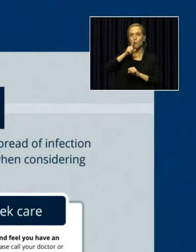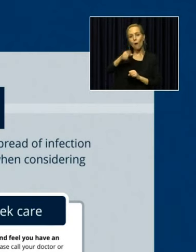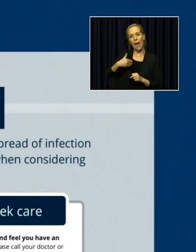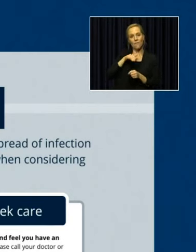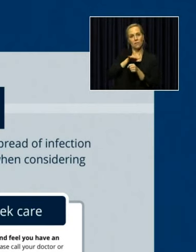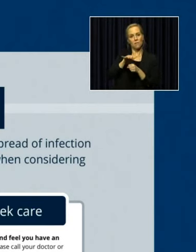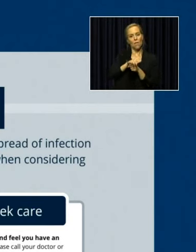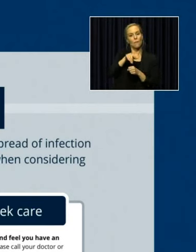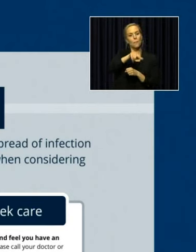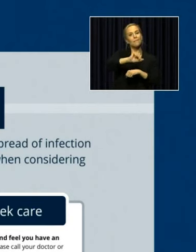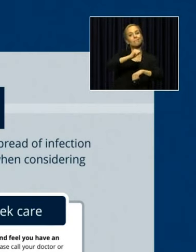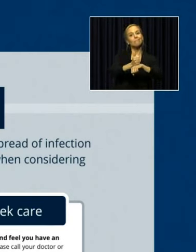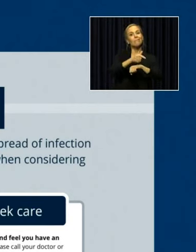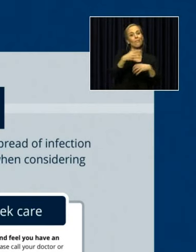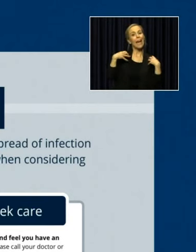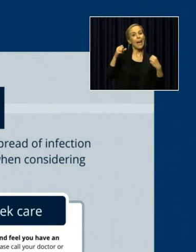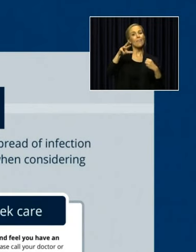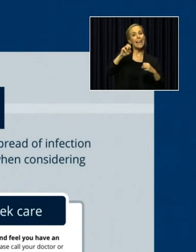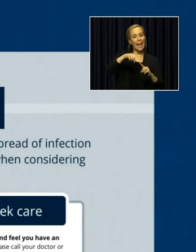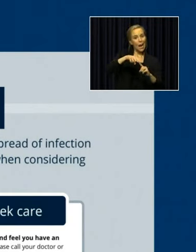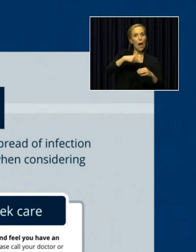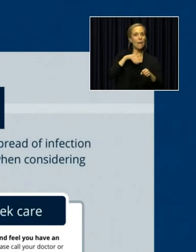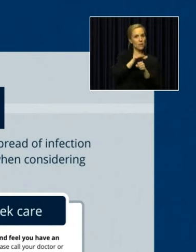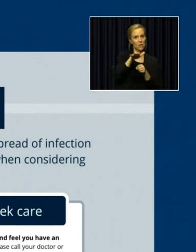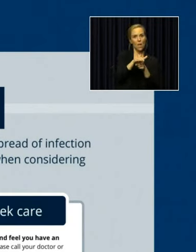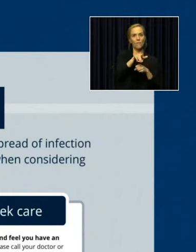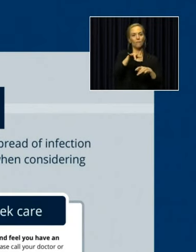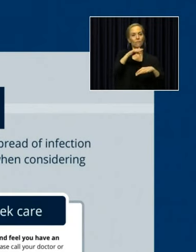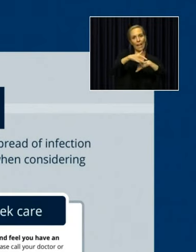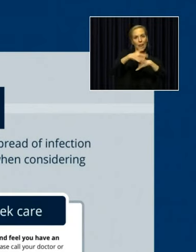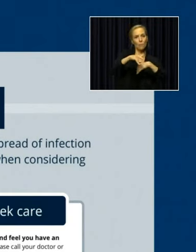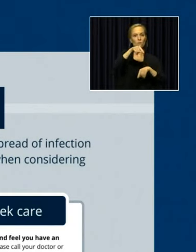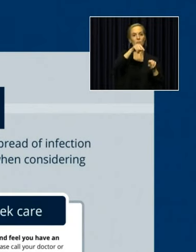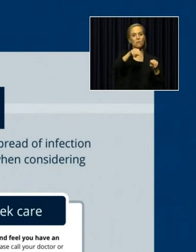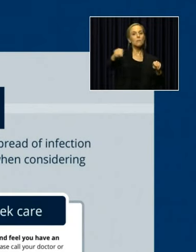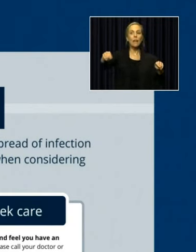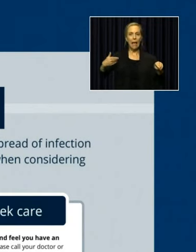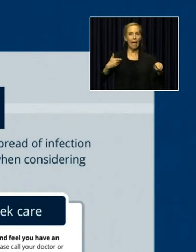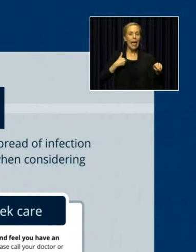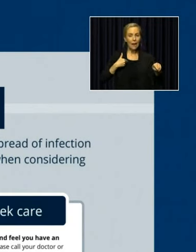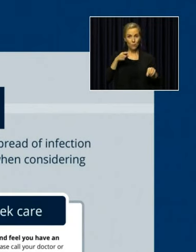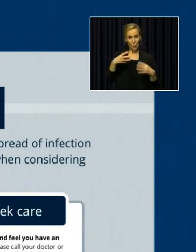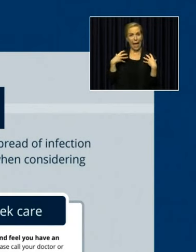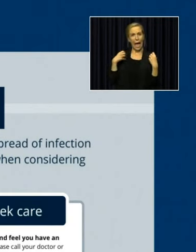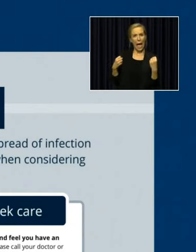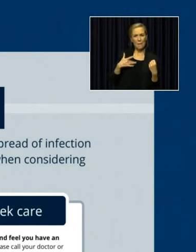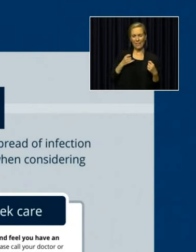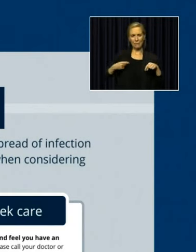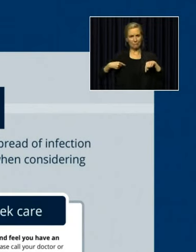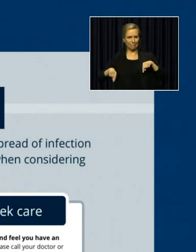APPLY FOR BENEFITS. WE ARE WORKING EVERY DAY TO PROCESS MORE AND MORE BENEFITS.